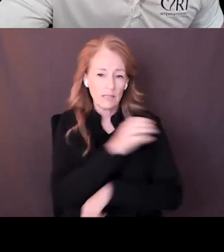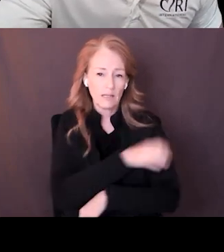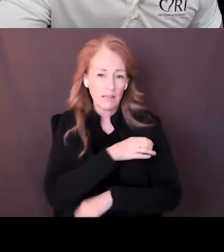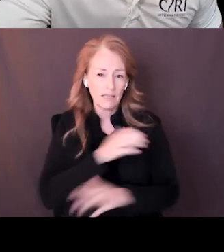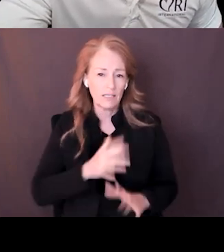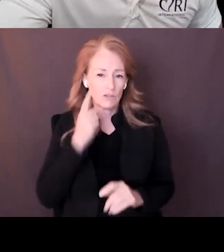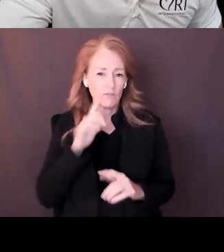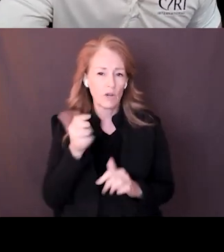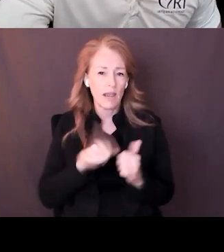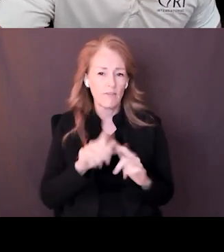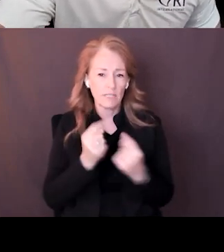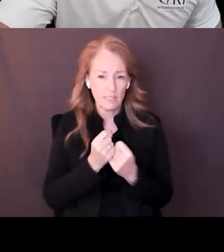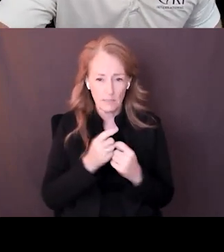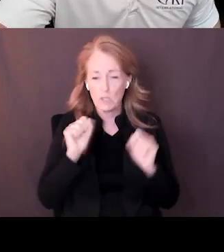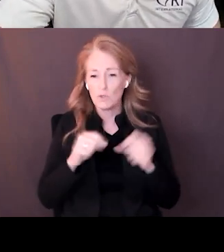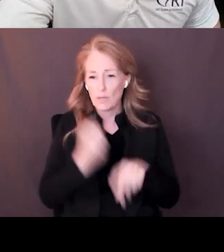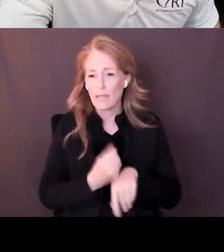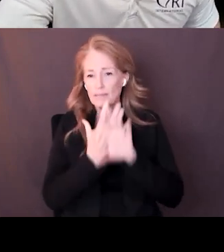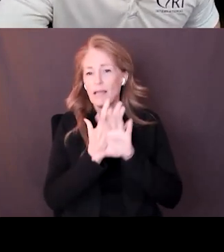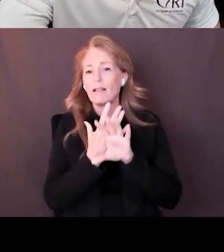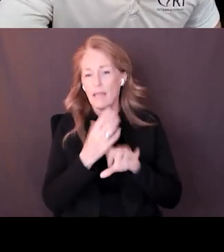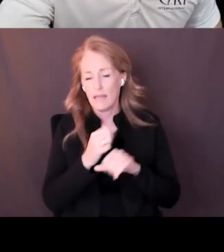YOU CAN TELE-HEALTH A CLINICIAN WHILE YOU SENT A TWO-PERSON TEAM,